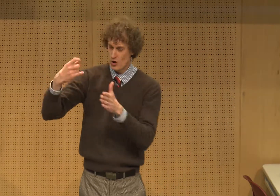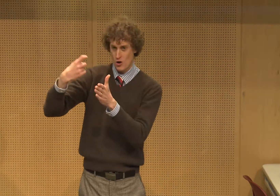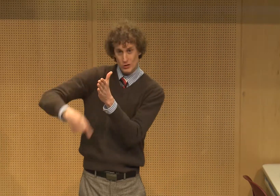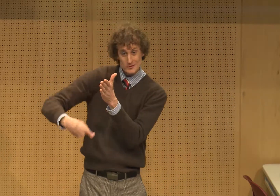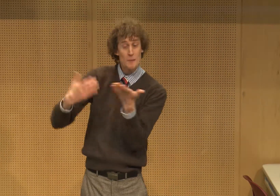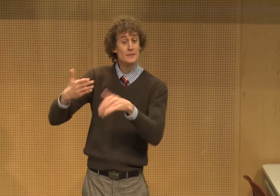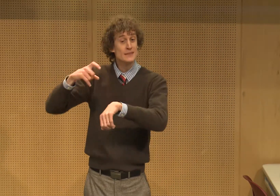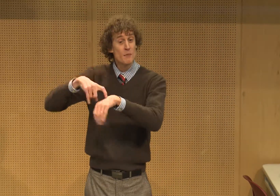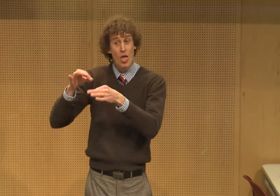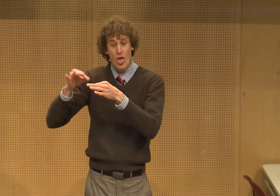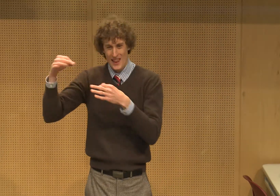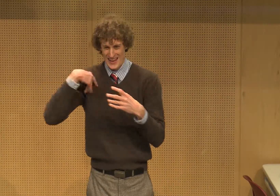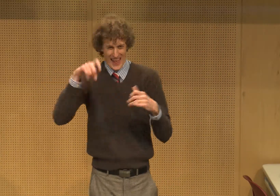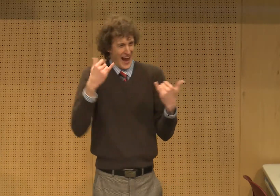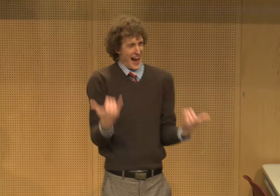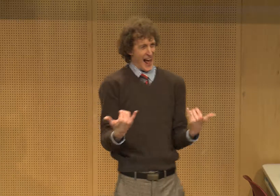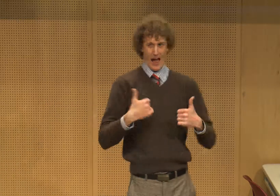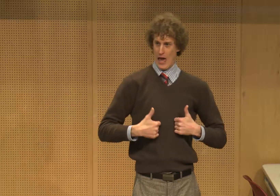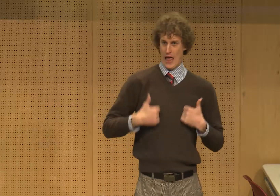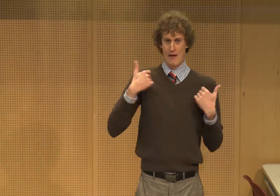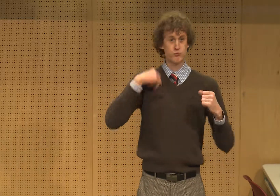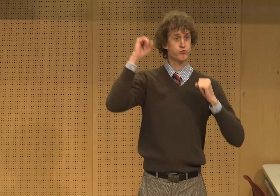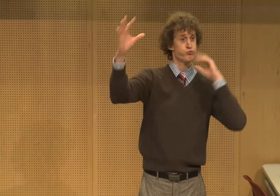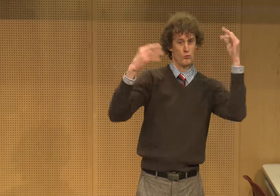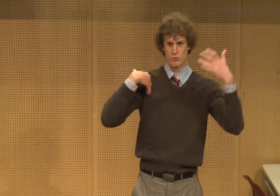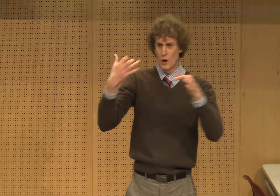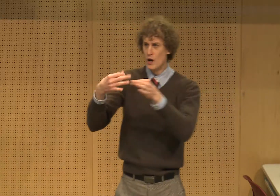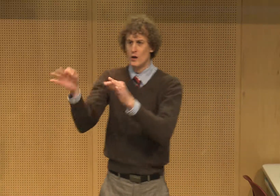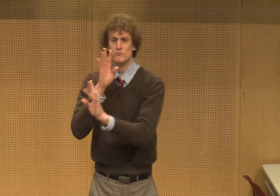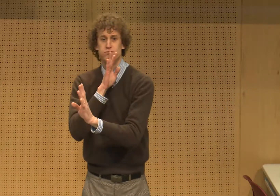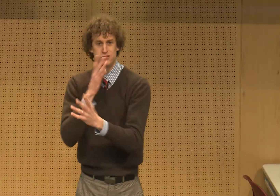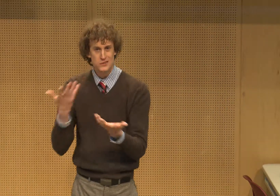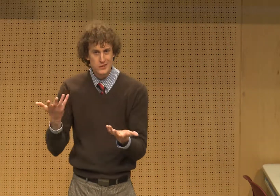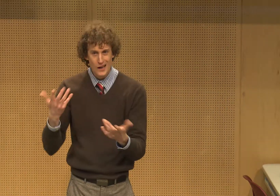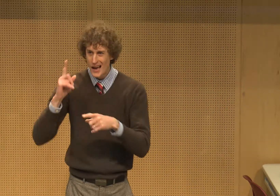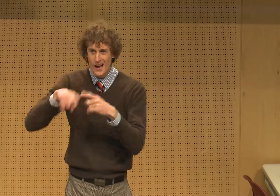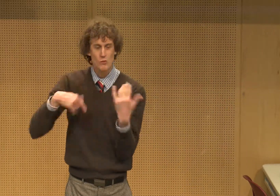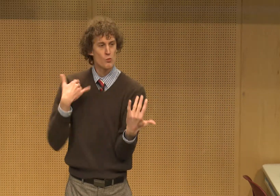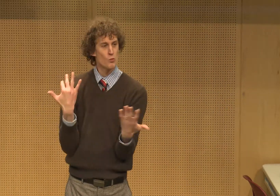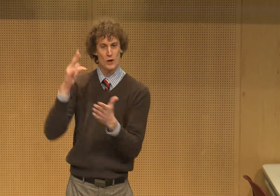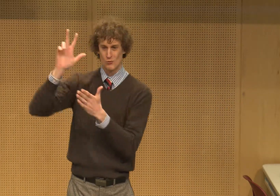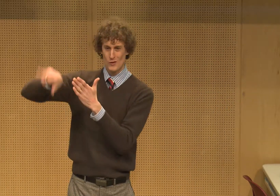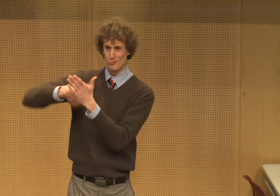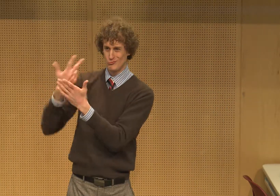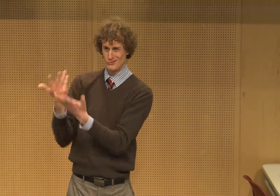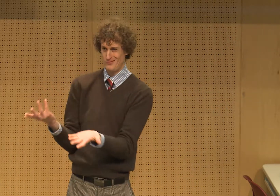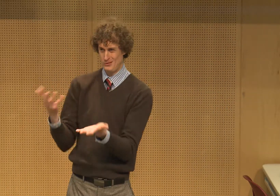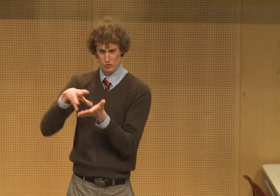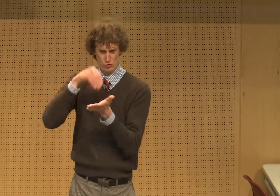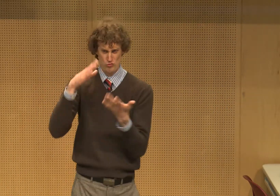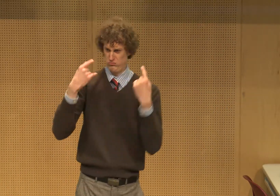and connect to online, but again, there's a cost associated with that, and now we're in a situation where we want, you know,